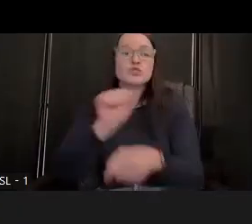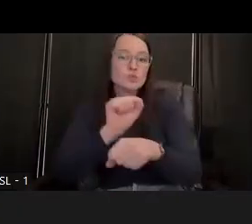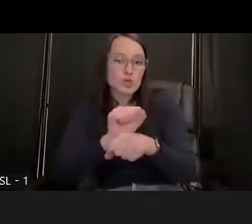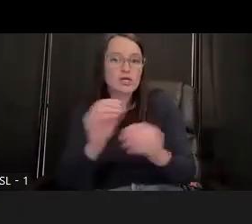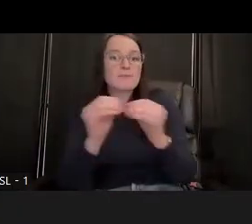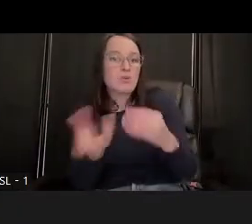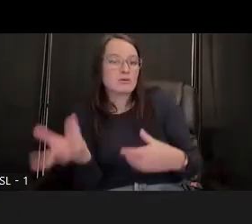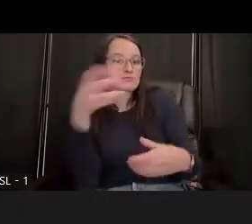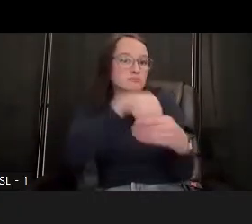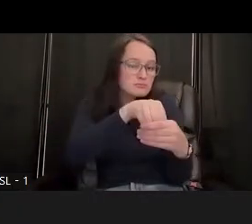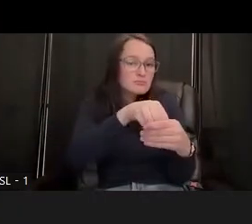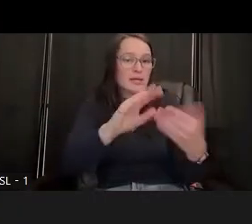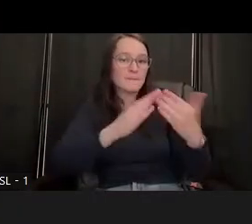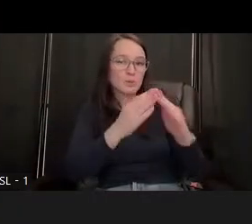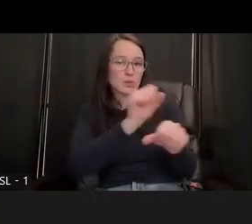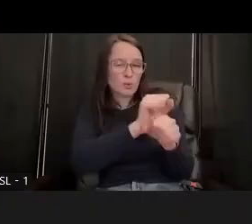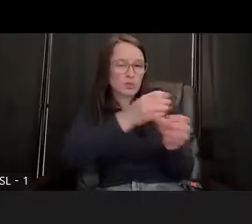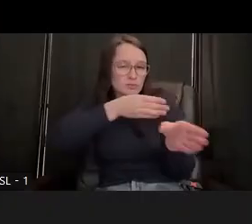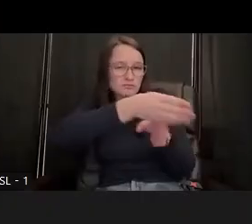Next.